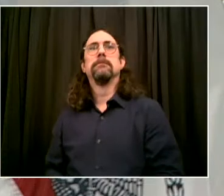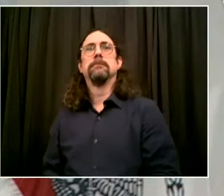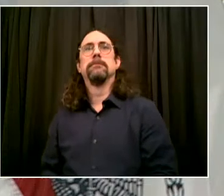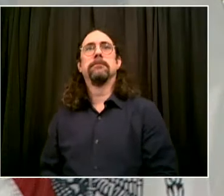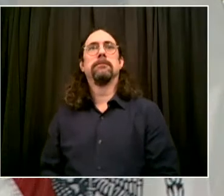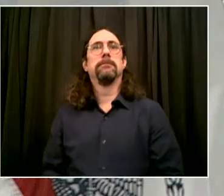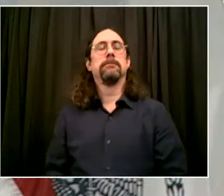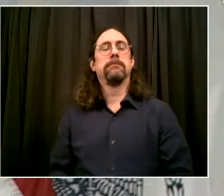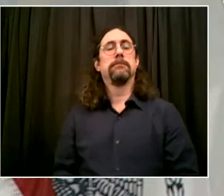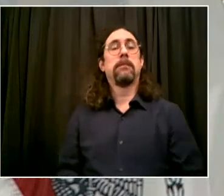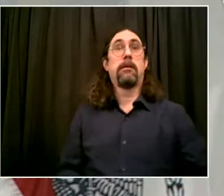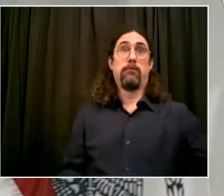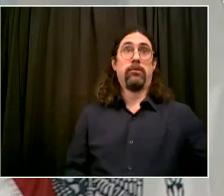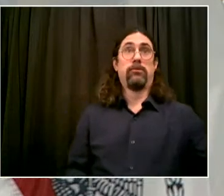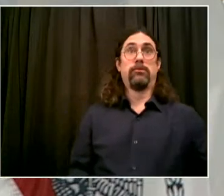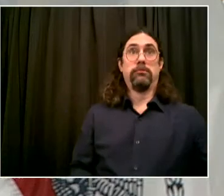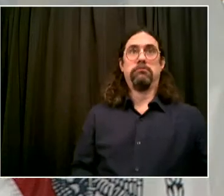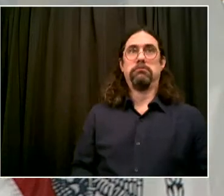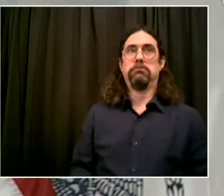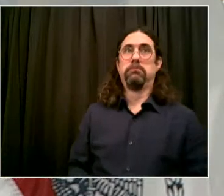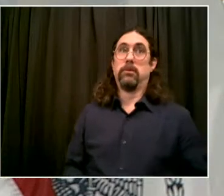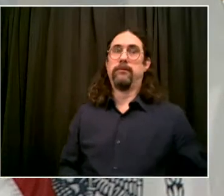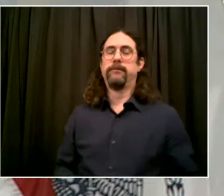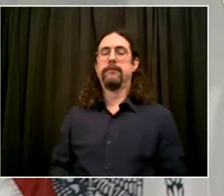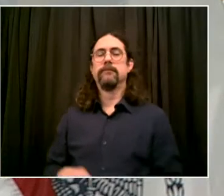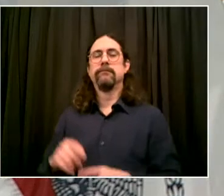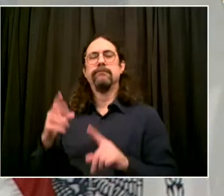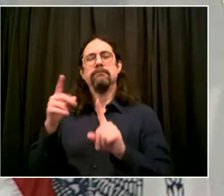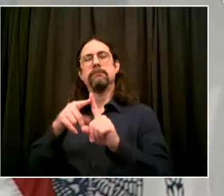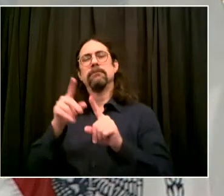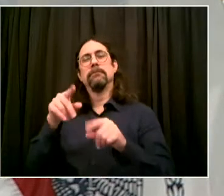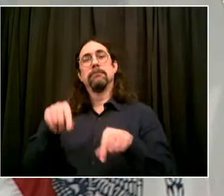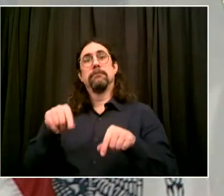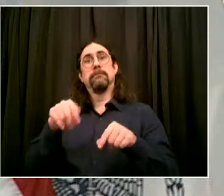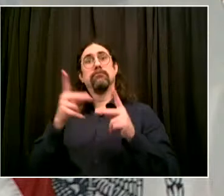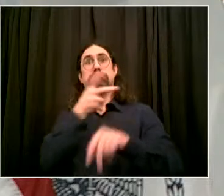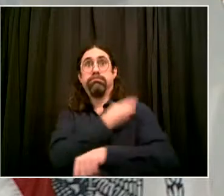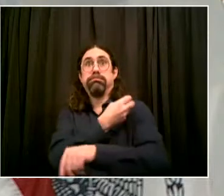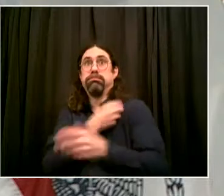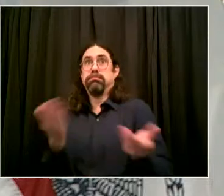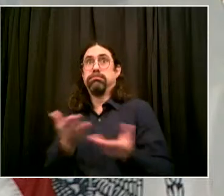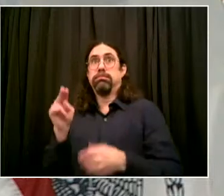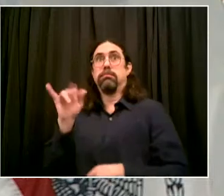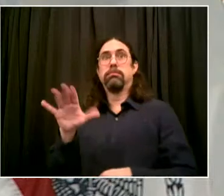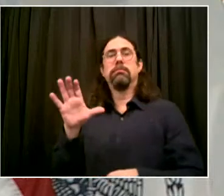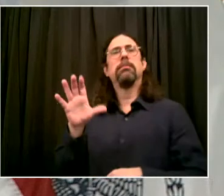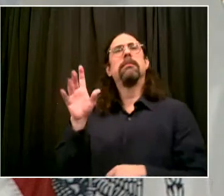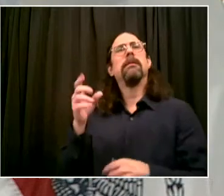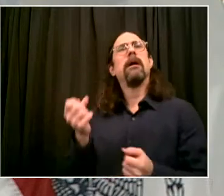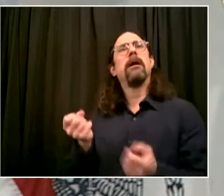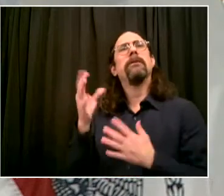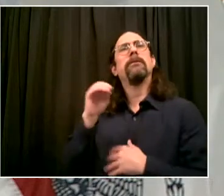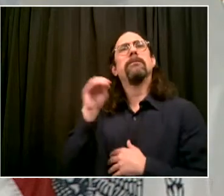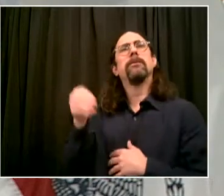CANCELLATION OF APPOINTMENTS , ANDDI WLL GET MORE DETAILED